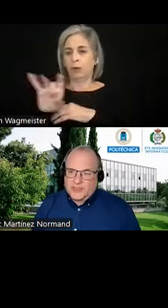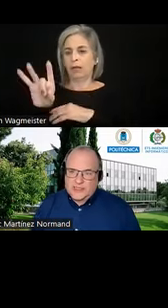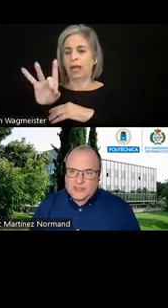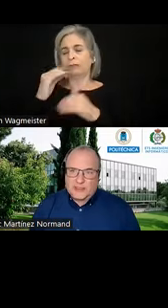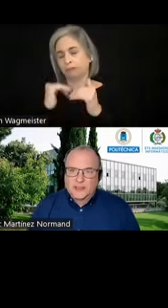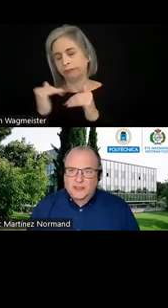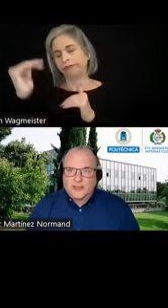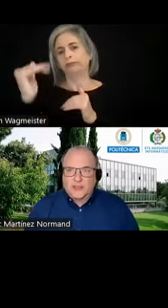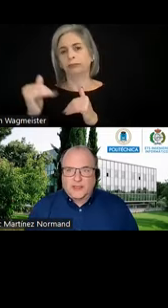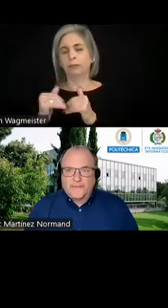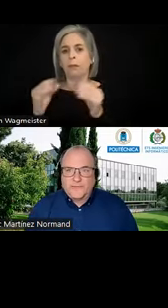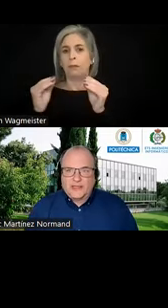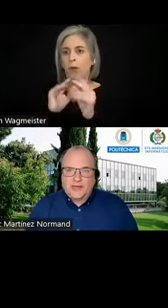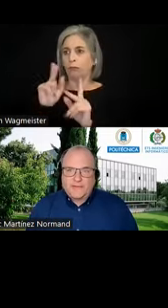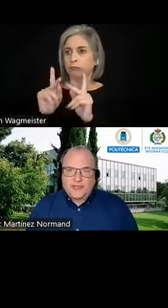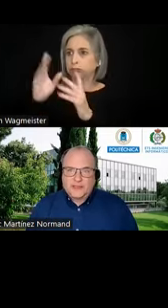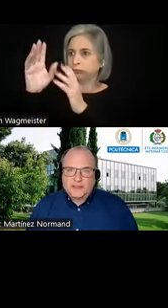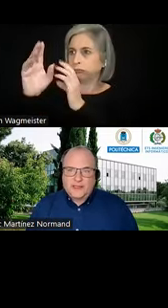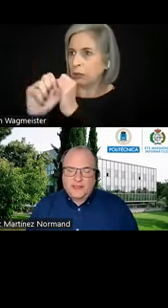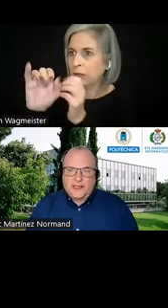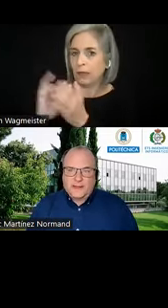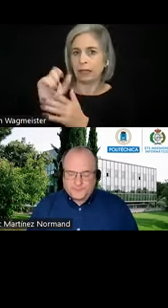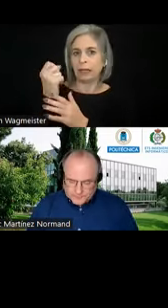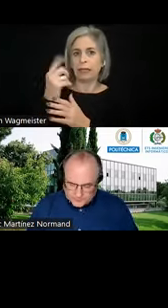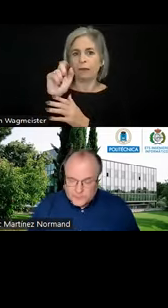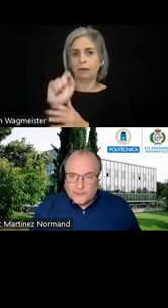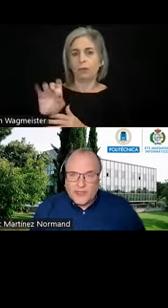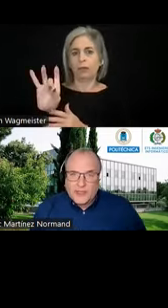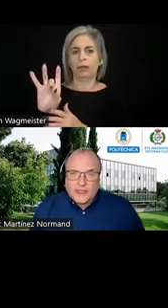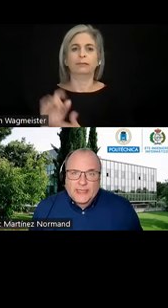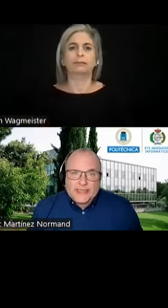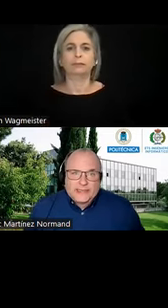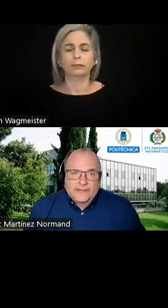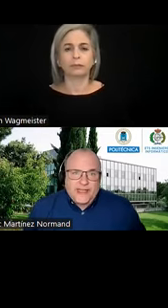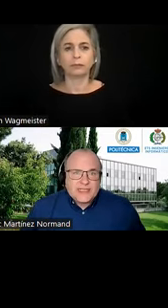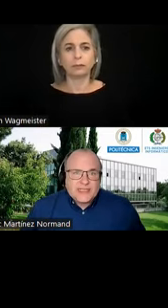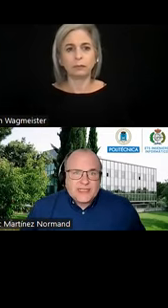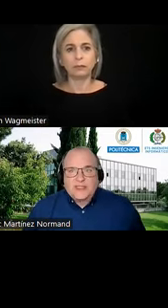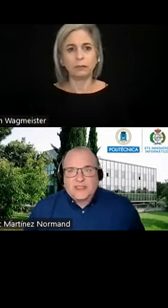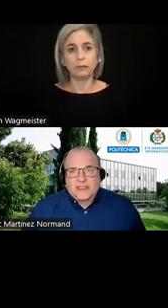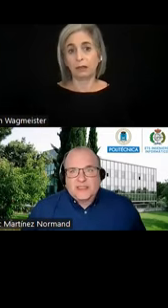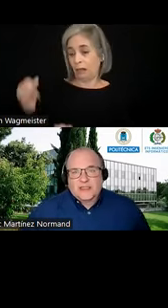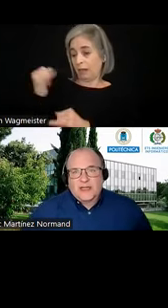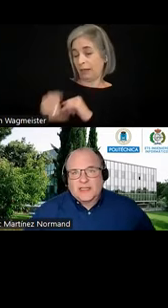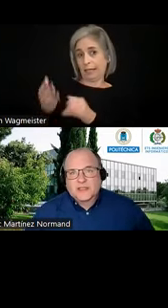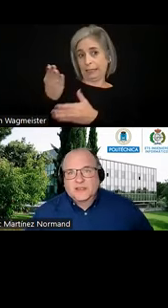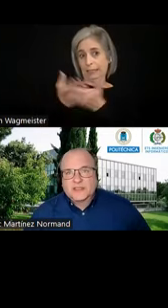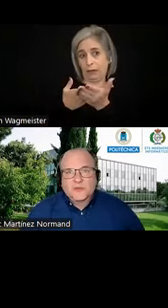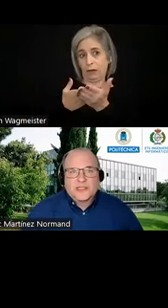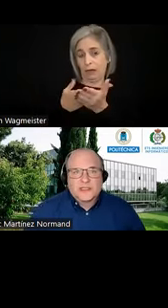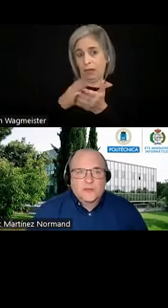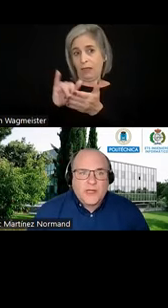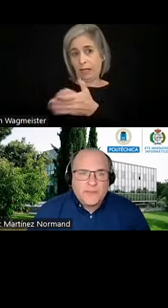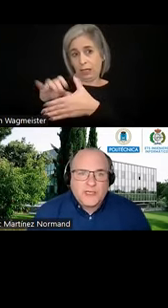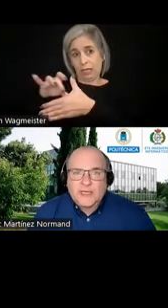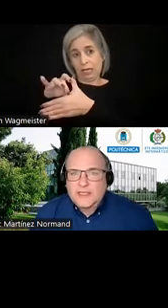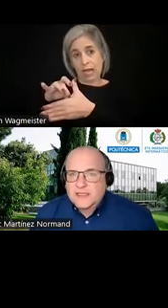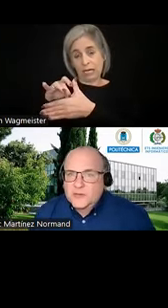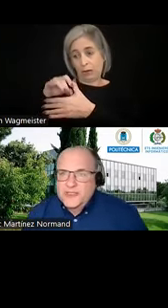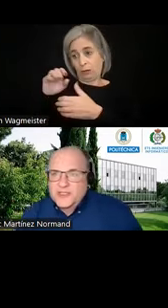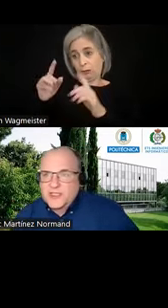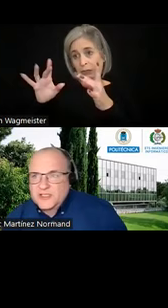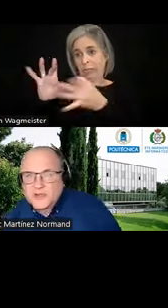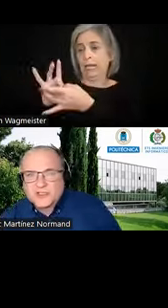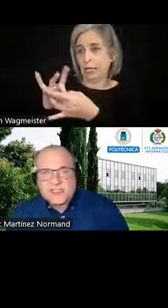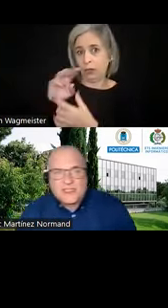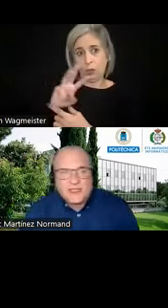in ATAG than in (?) the final section related to web is documentation and support systems.